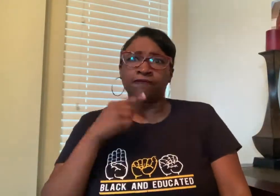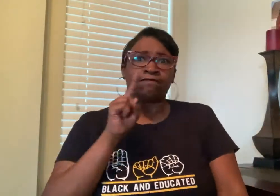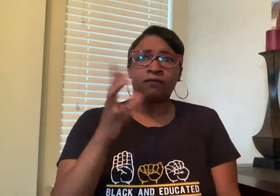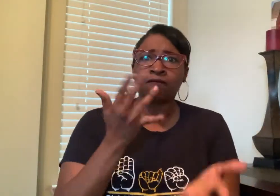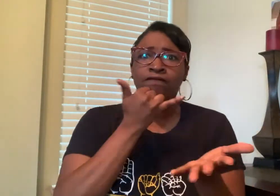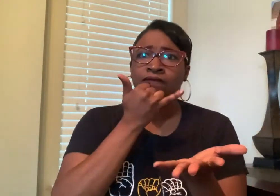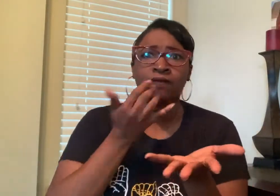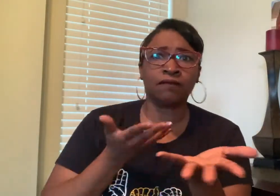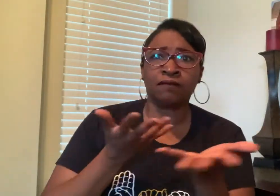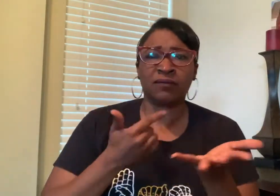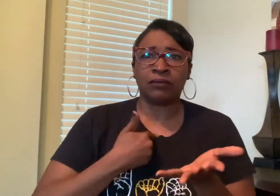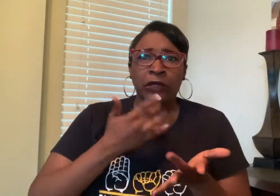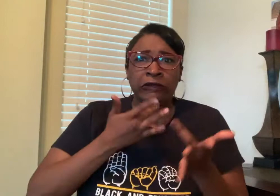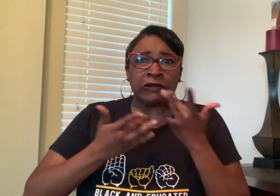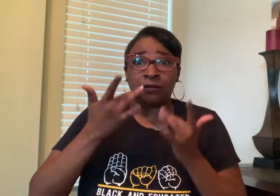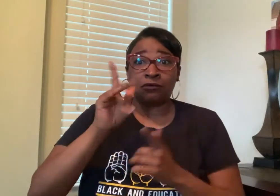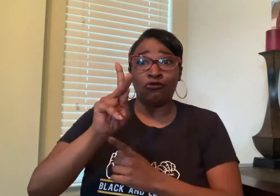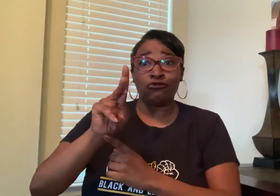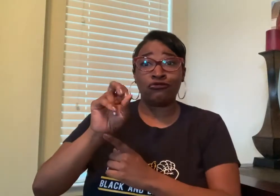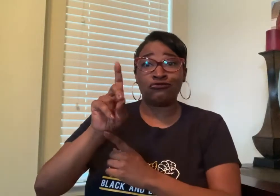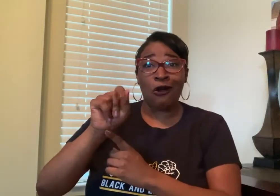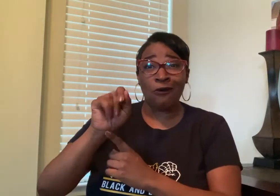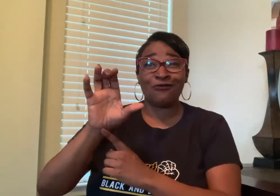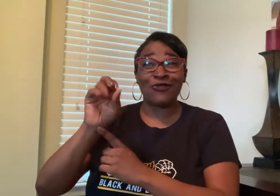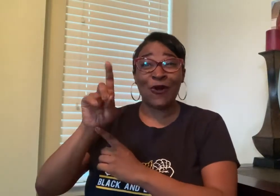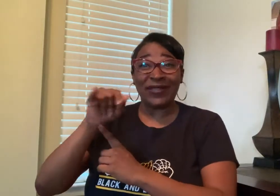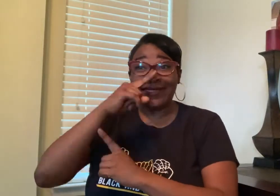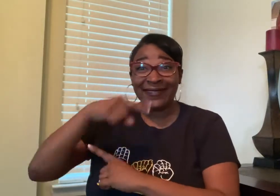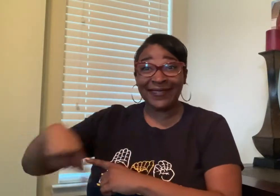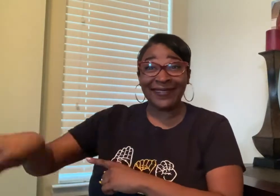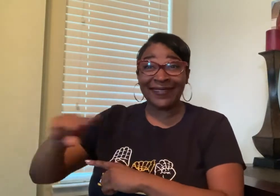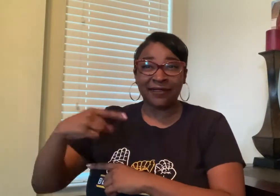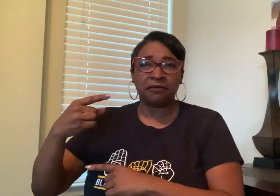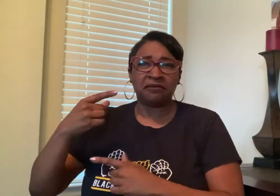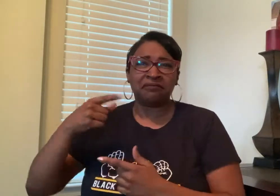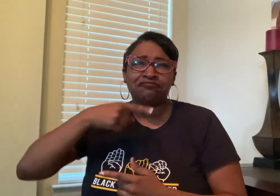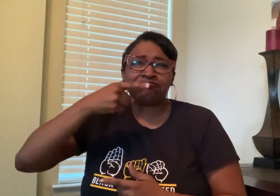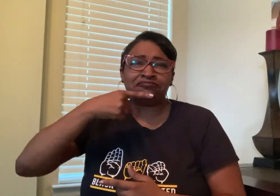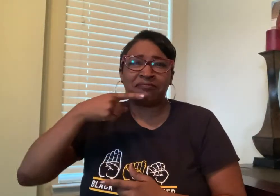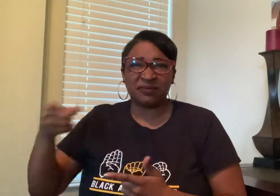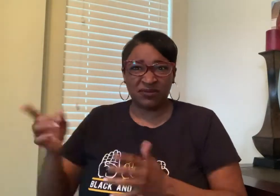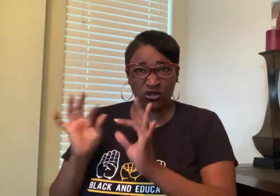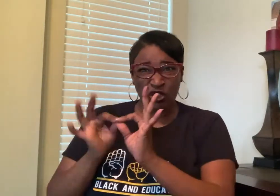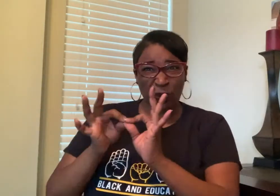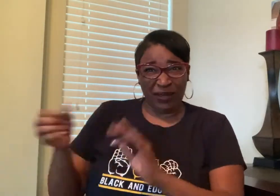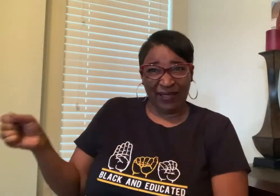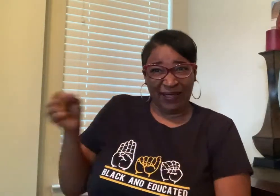I asked what was wrong. Even though there were hearing KODA kids around, I didn’t want them to have to interpret